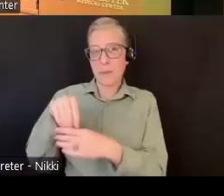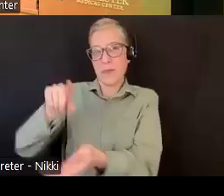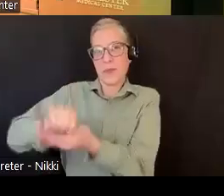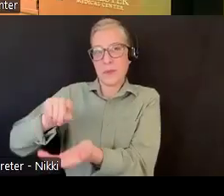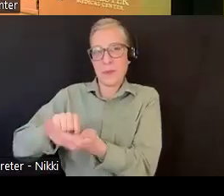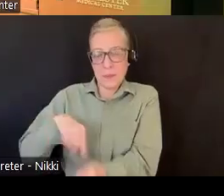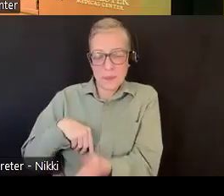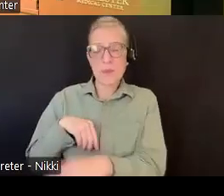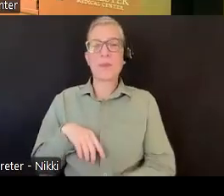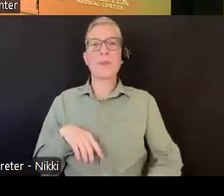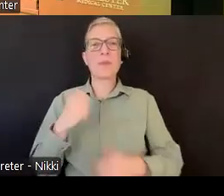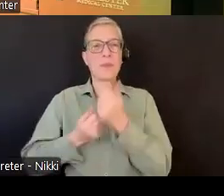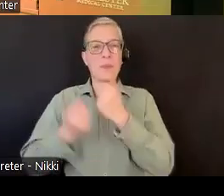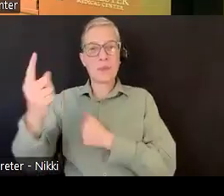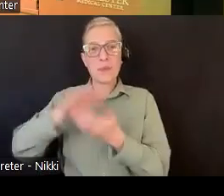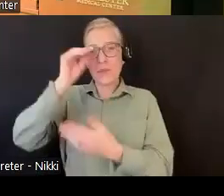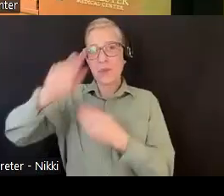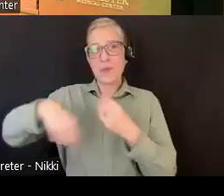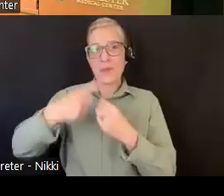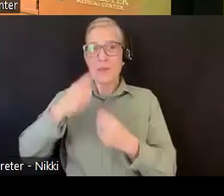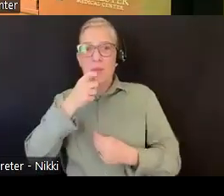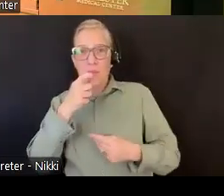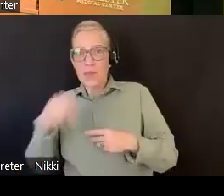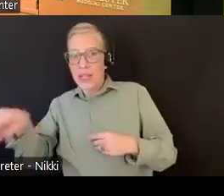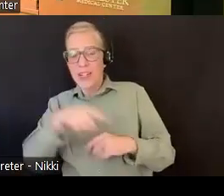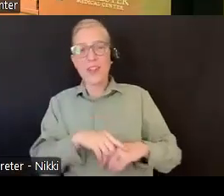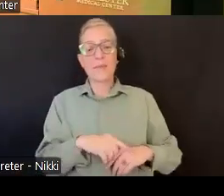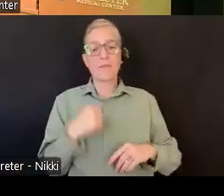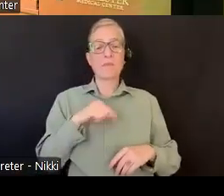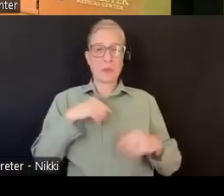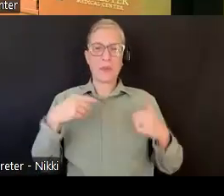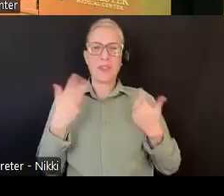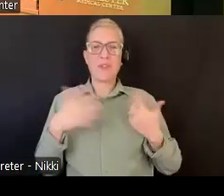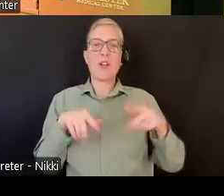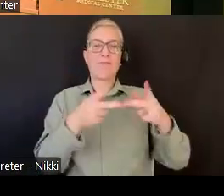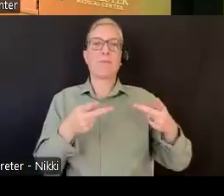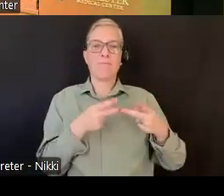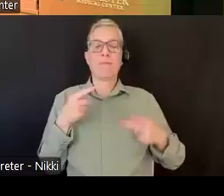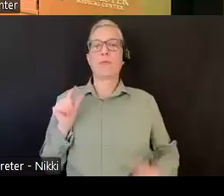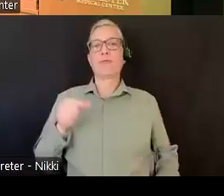Everybody looks forward to seeing them yeartoear. We have our site in Greensboro. And then about 7